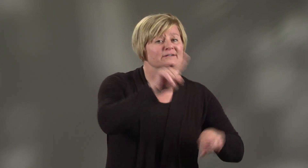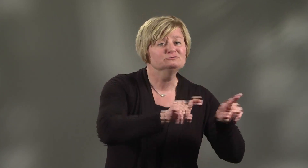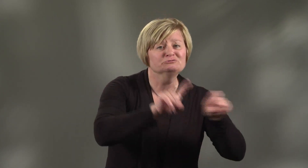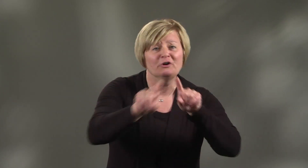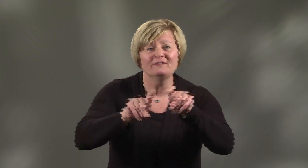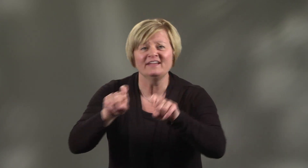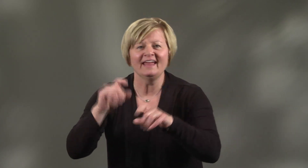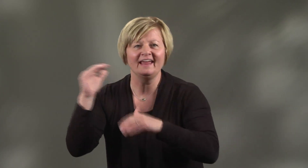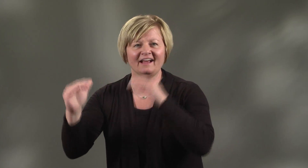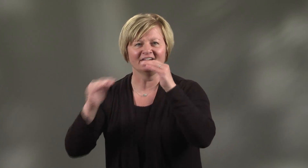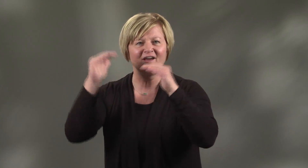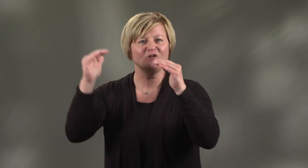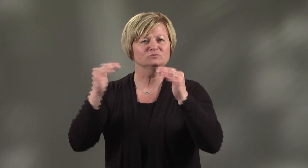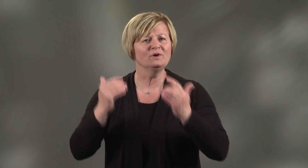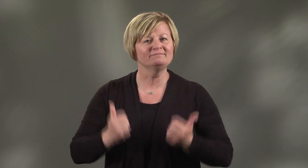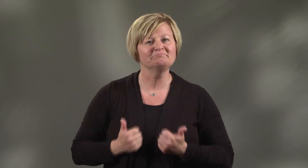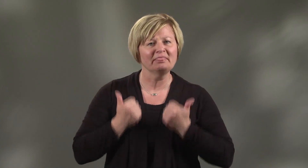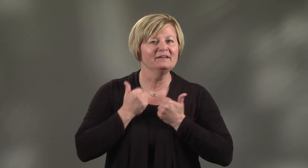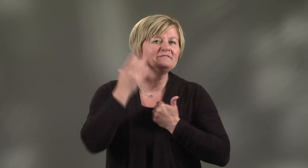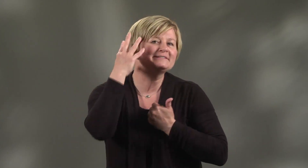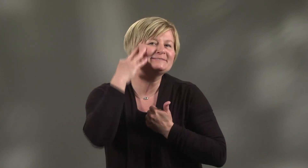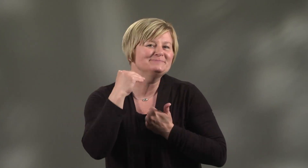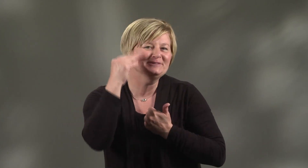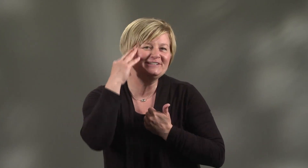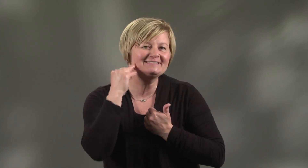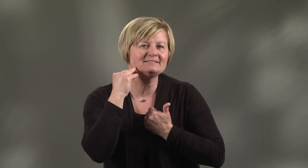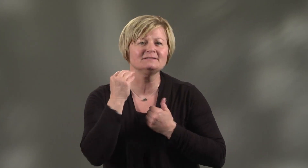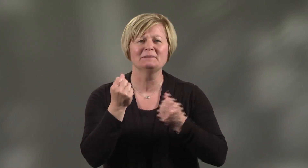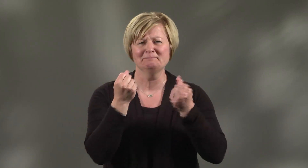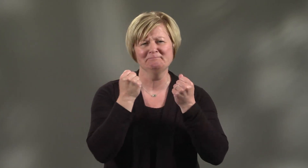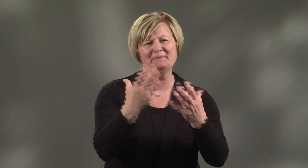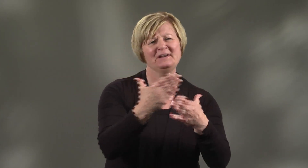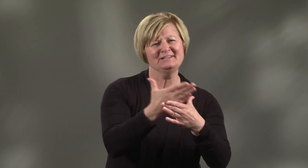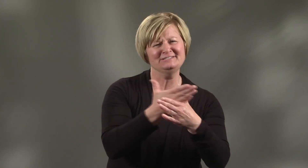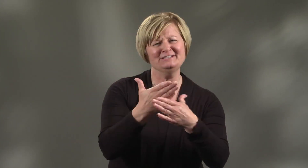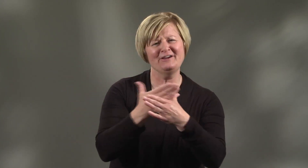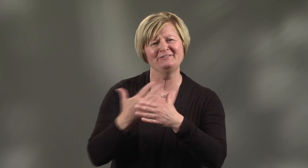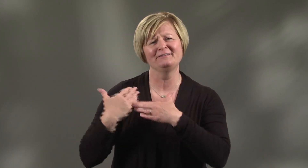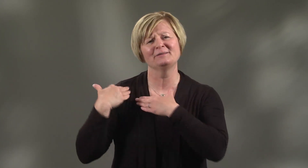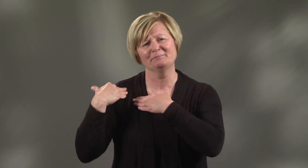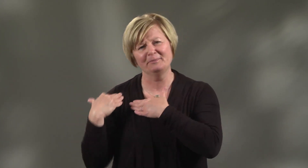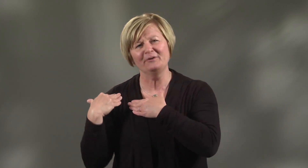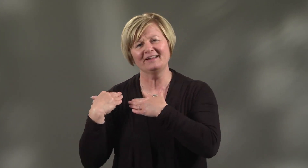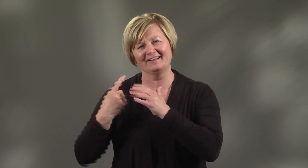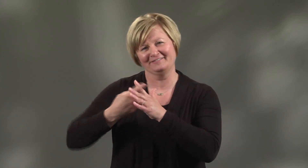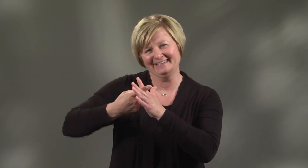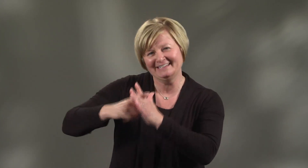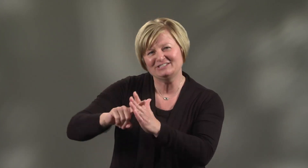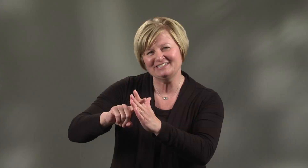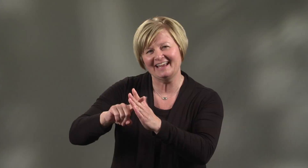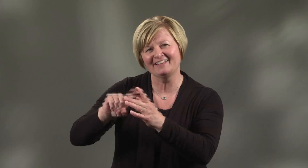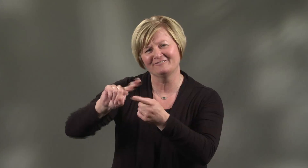When surveying adults with lived experiences, many share that the burden for initiating friendships,